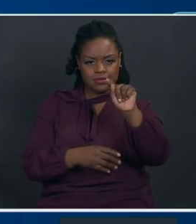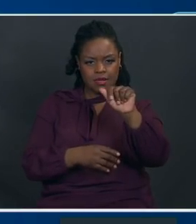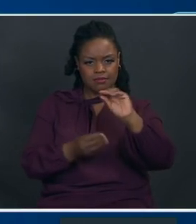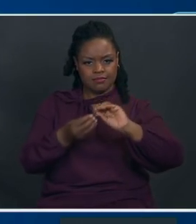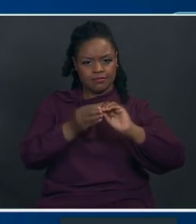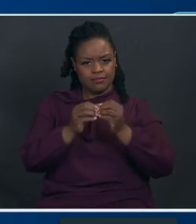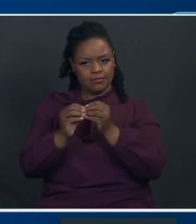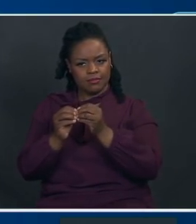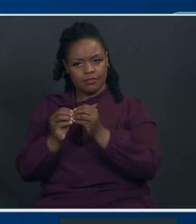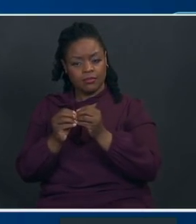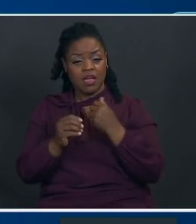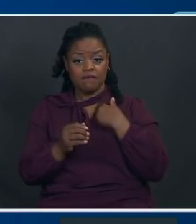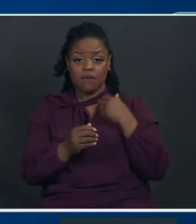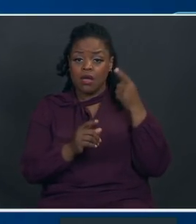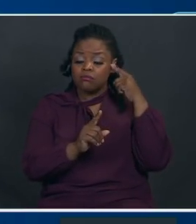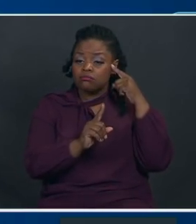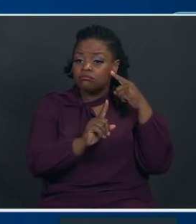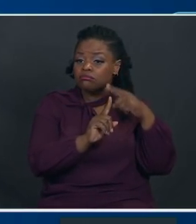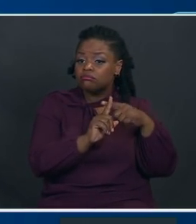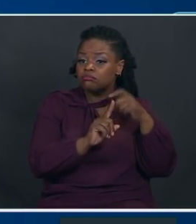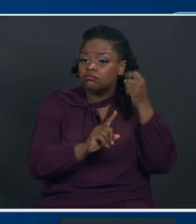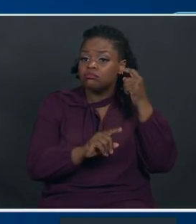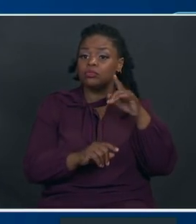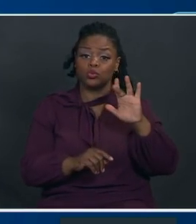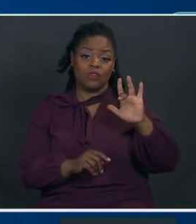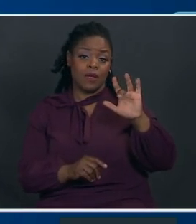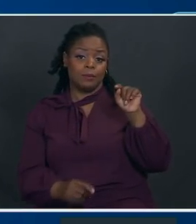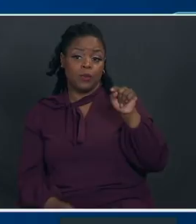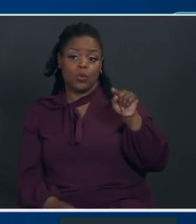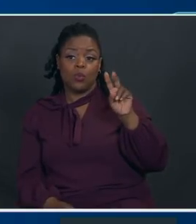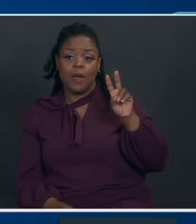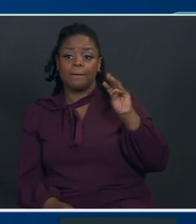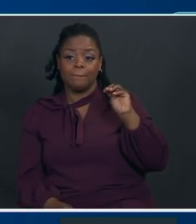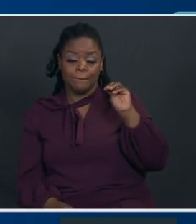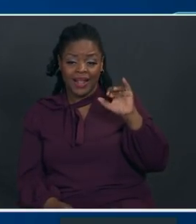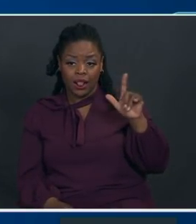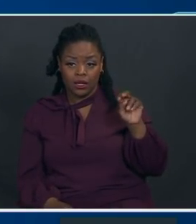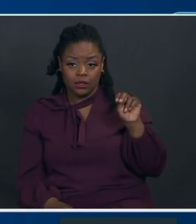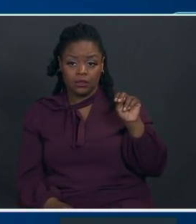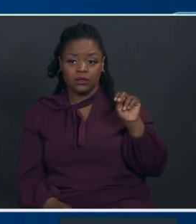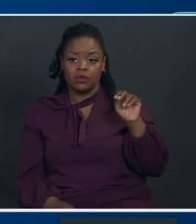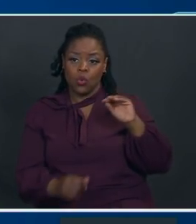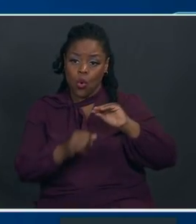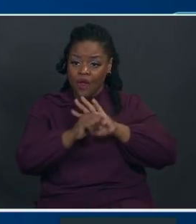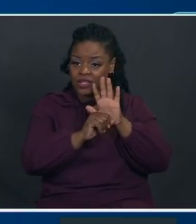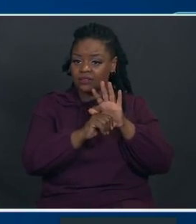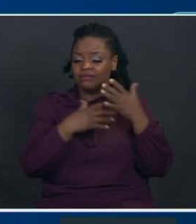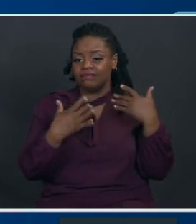25.1 million COVID-19 cases have been reported to the CDC through January 25th.